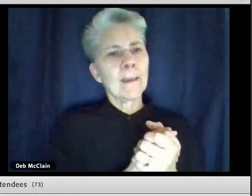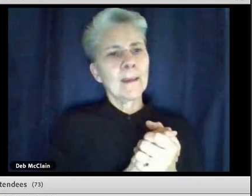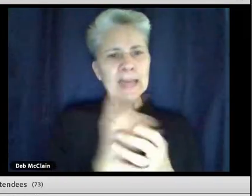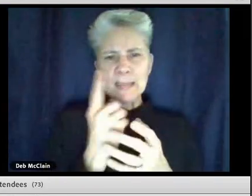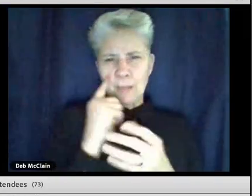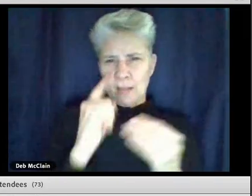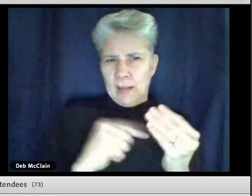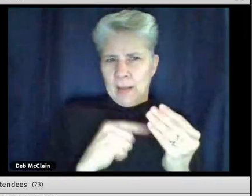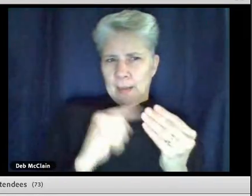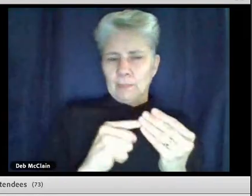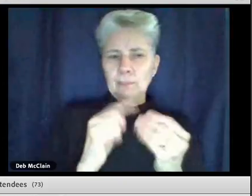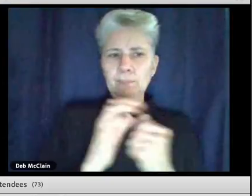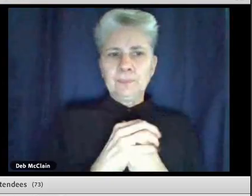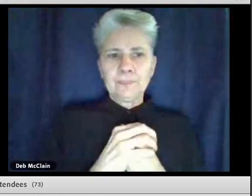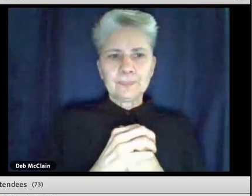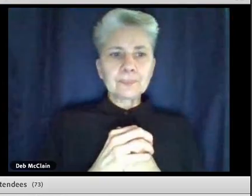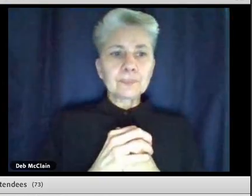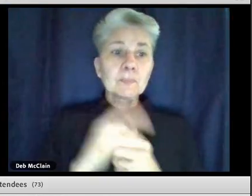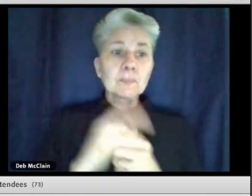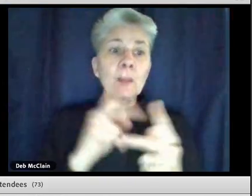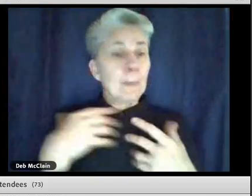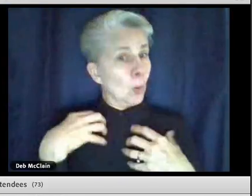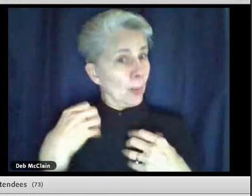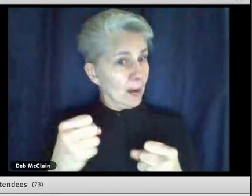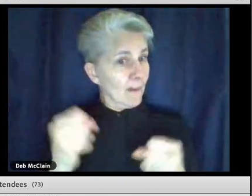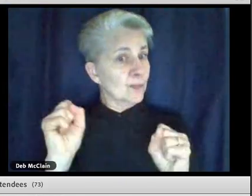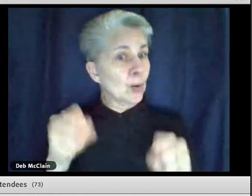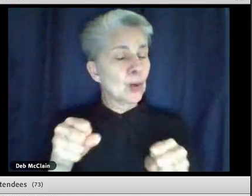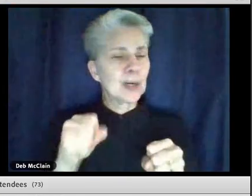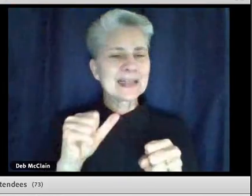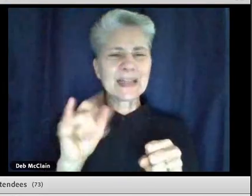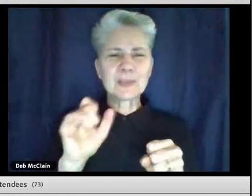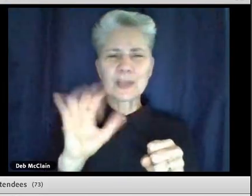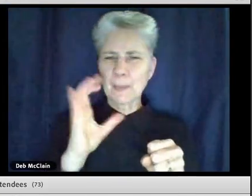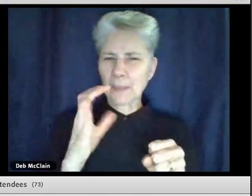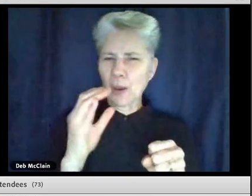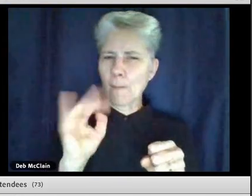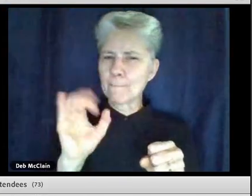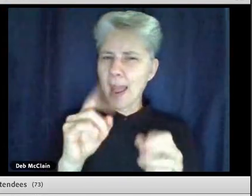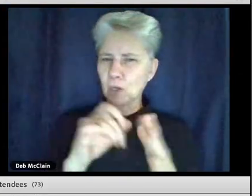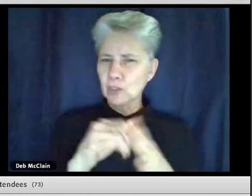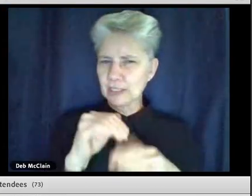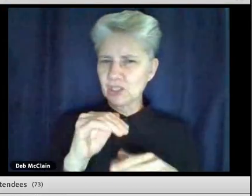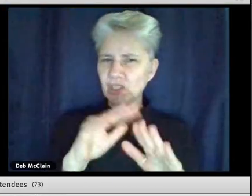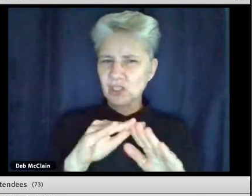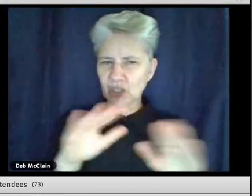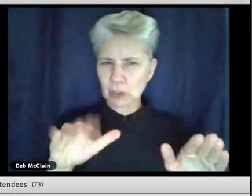so it's, you know -- It's something to think about. People recover.